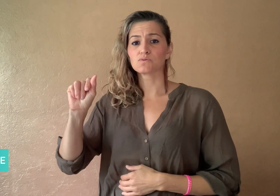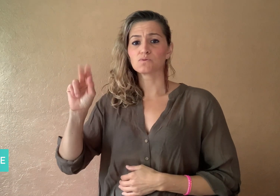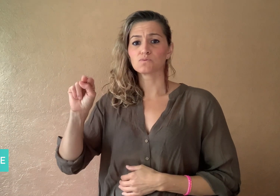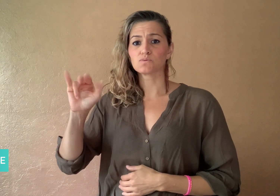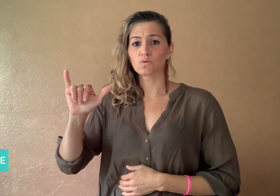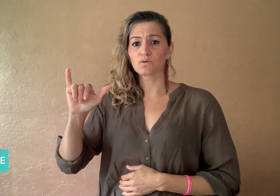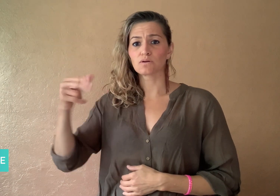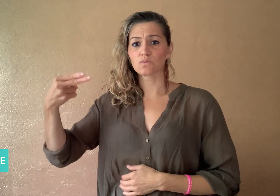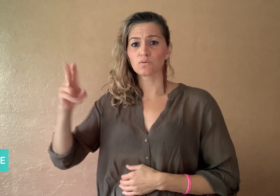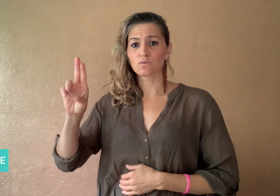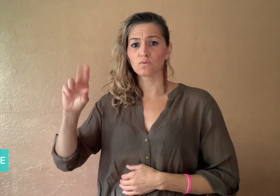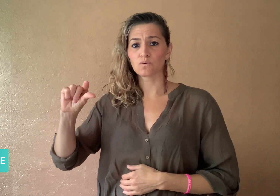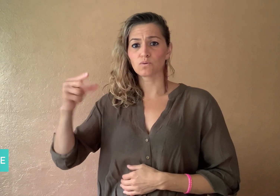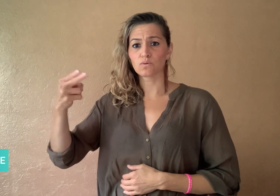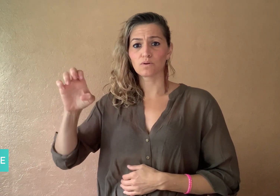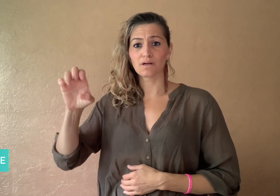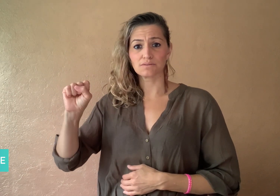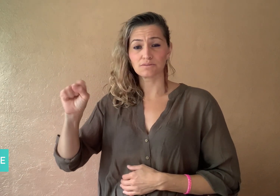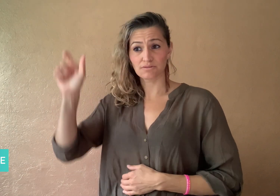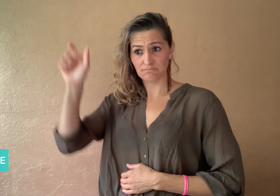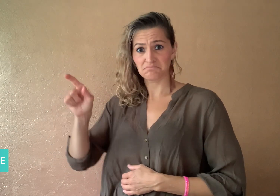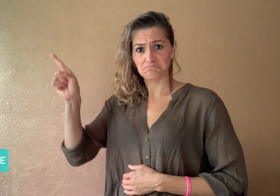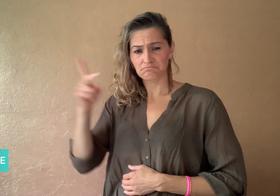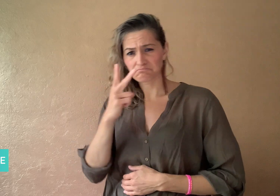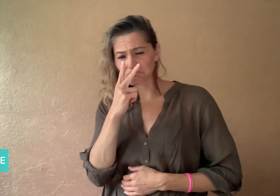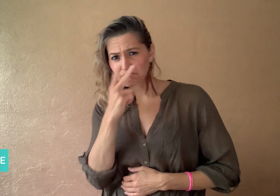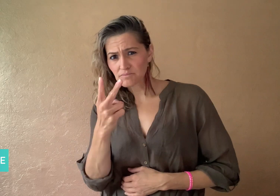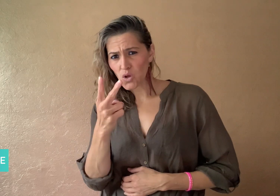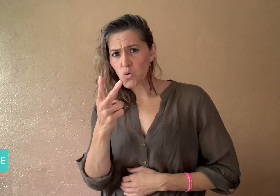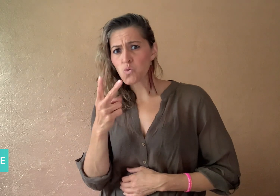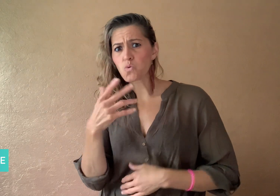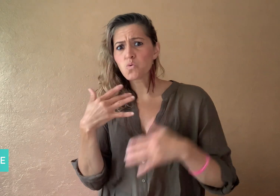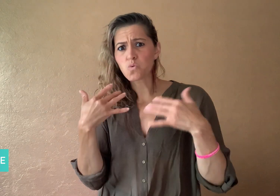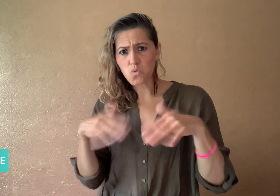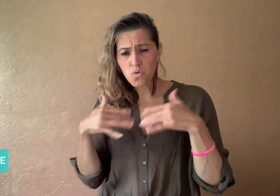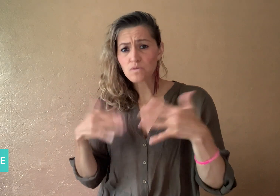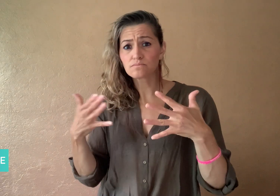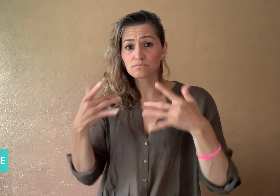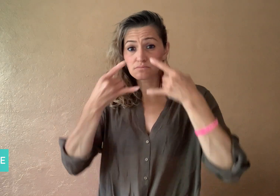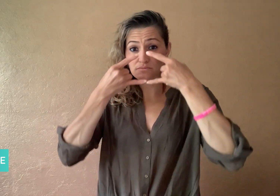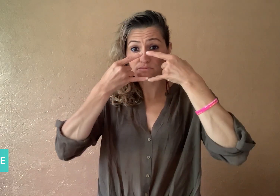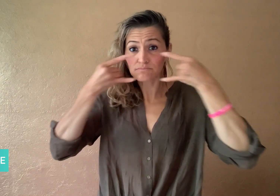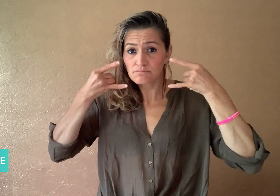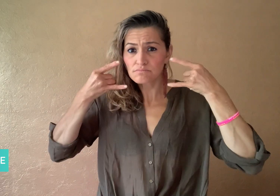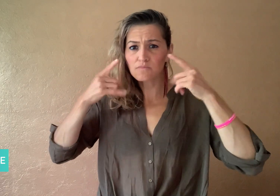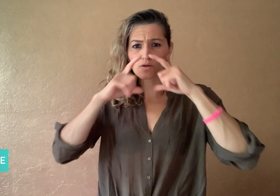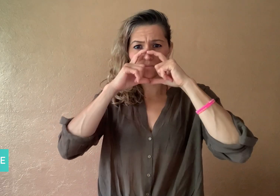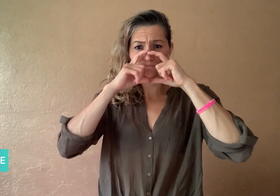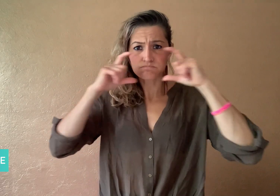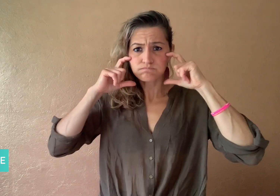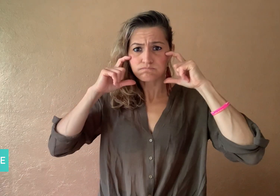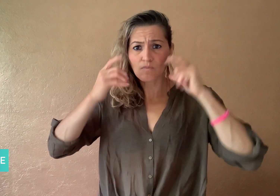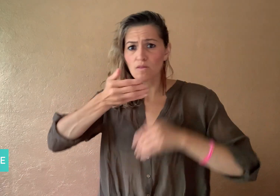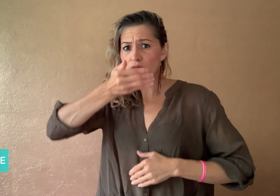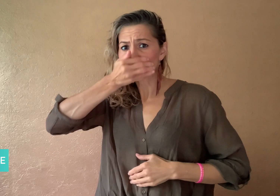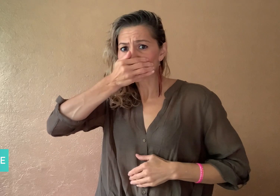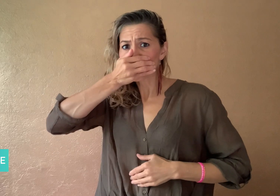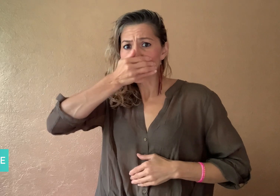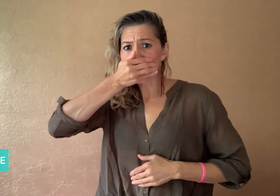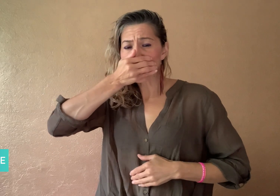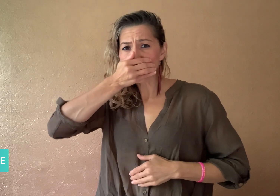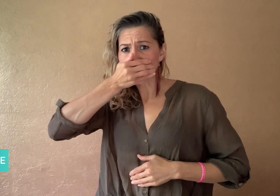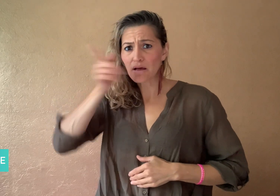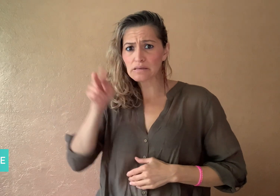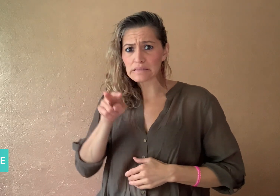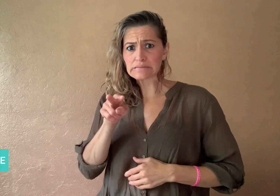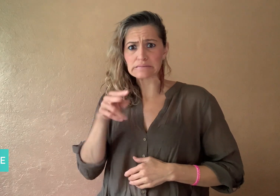noticed that wearing facemasks made it difficult